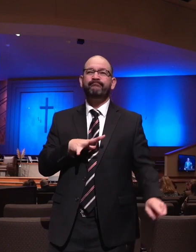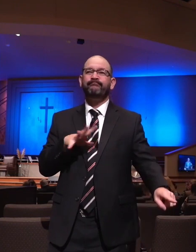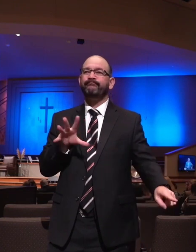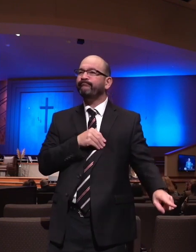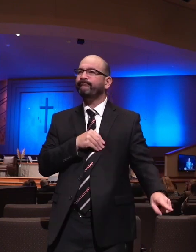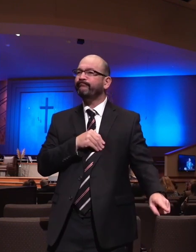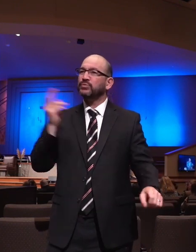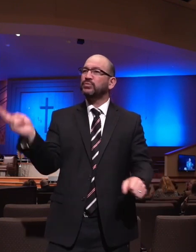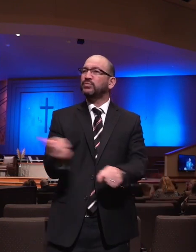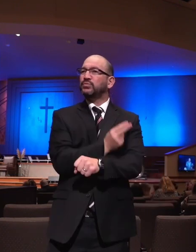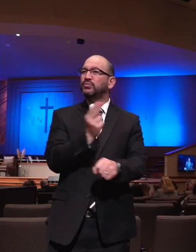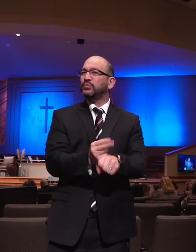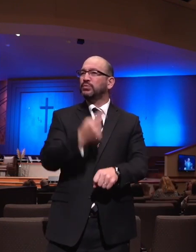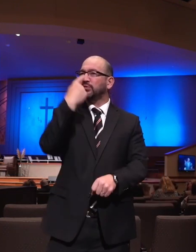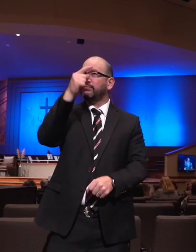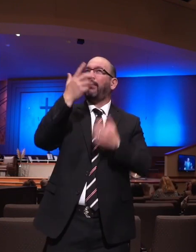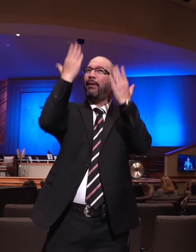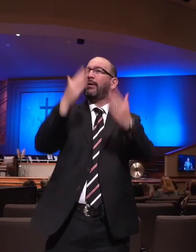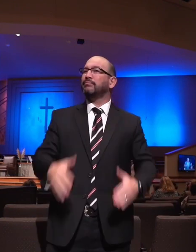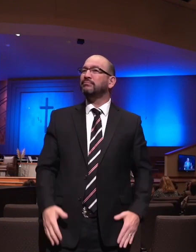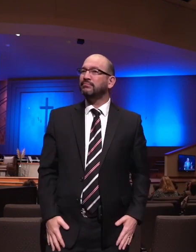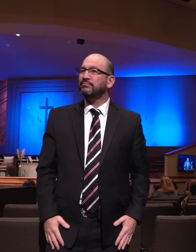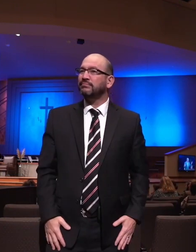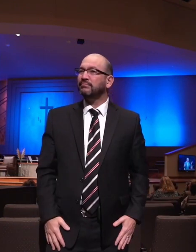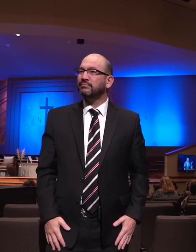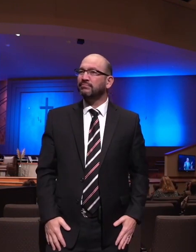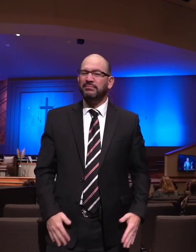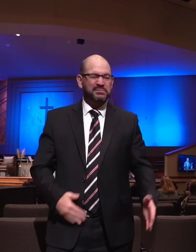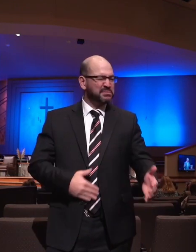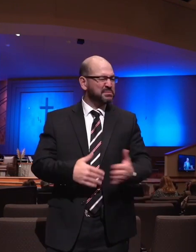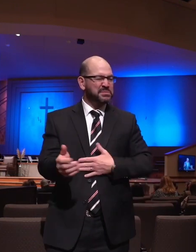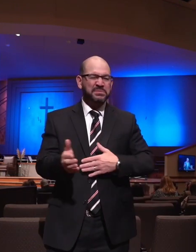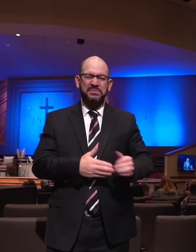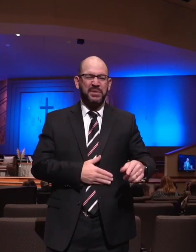every obstacle can be an opportunity she didn't let the gender bother her age